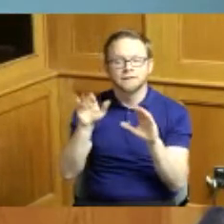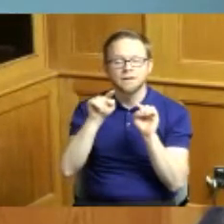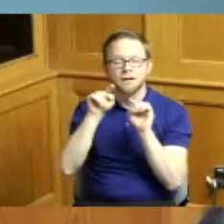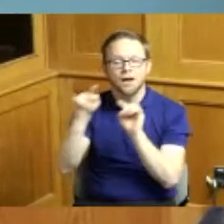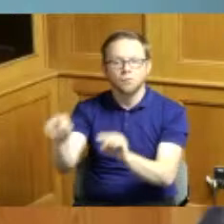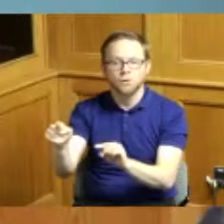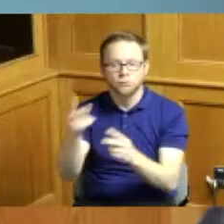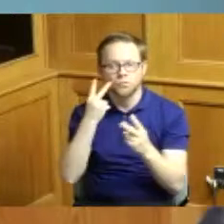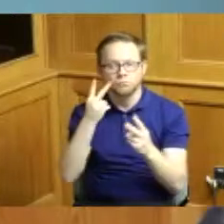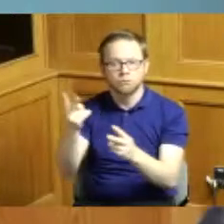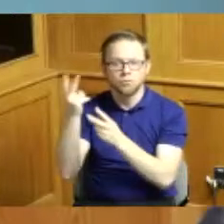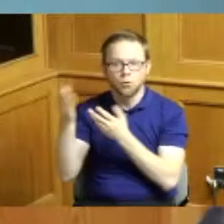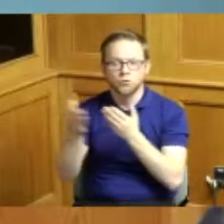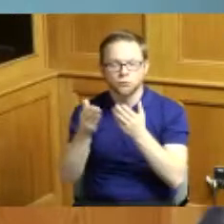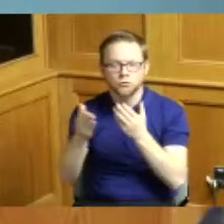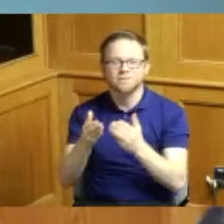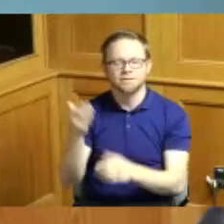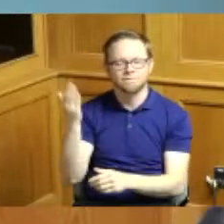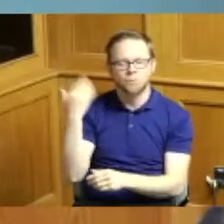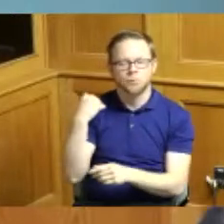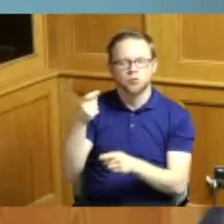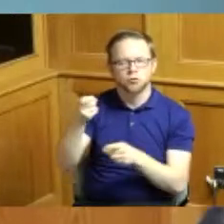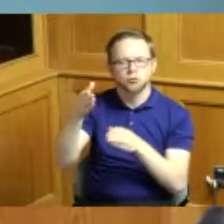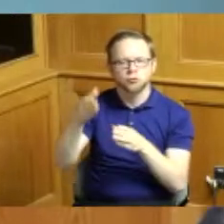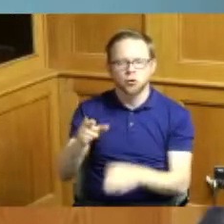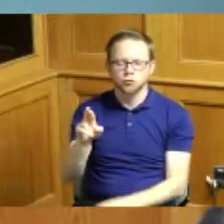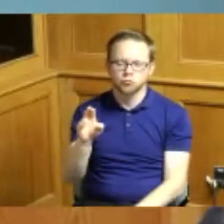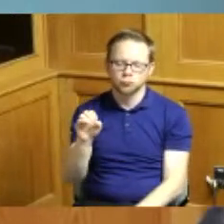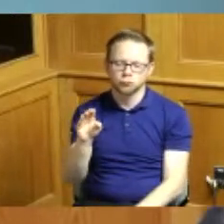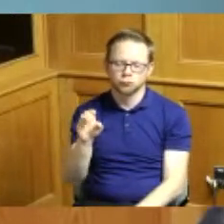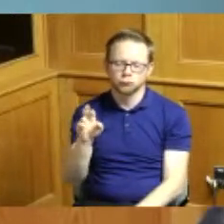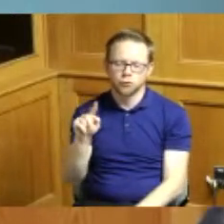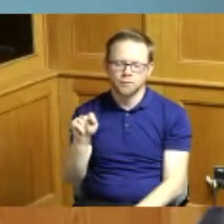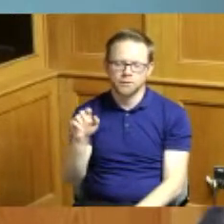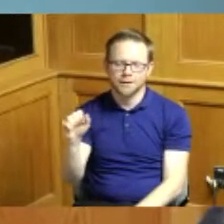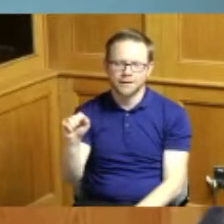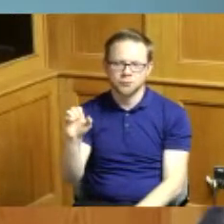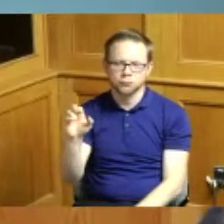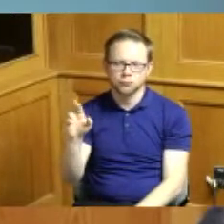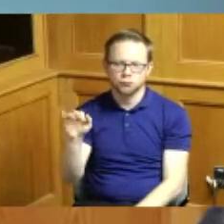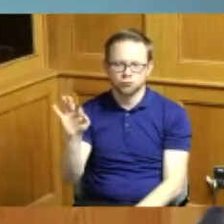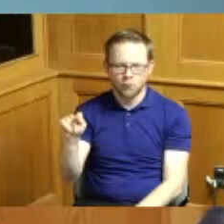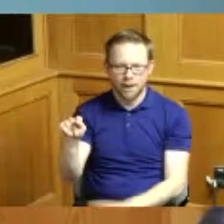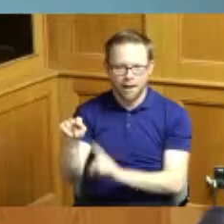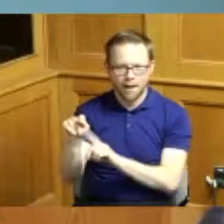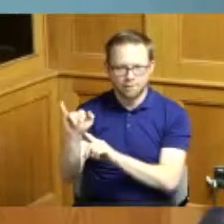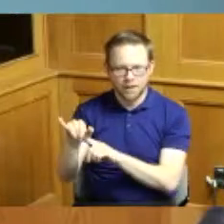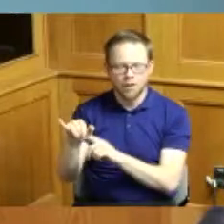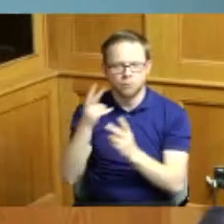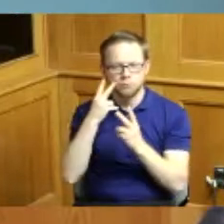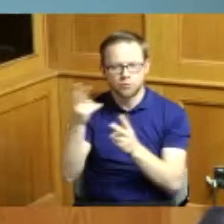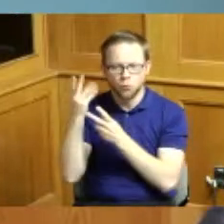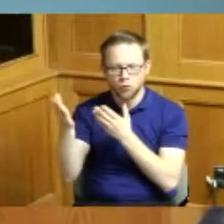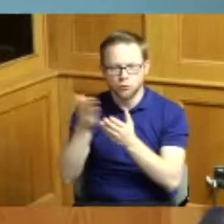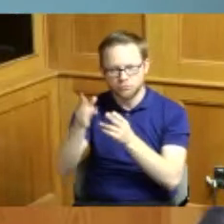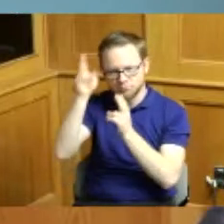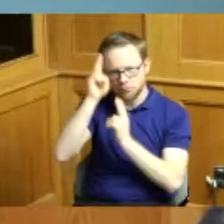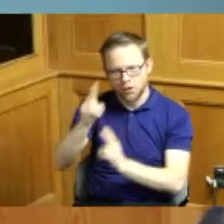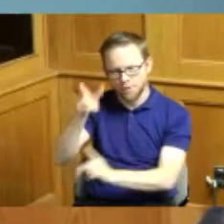Judge Robert S Craft War Memorial and they honored him and it was just an awesome experience I